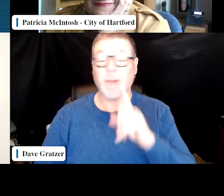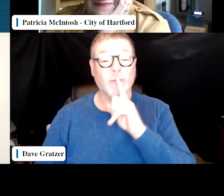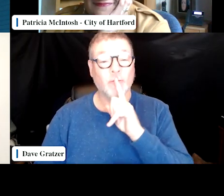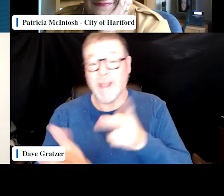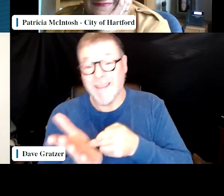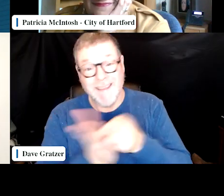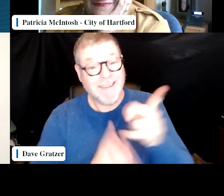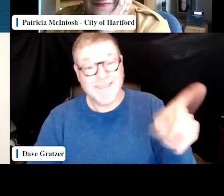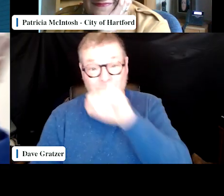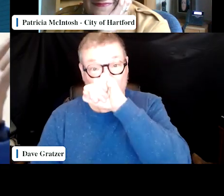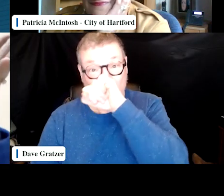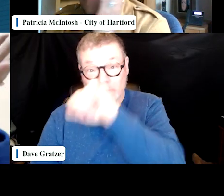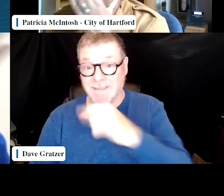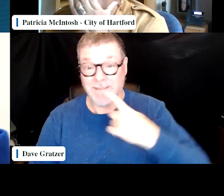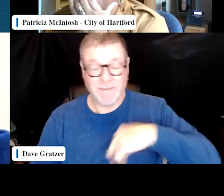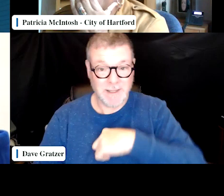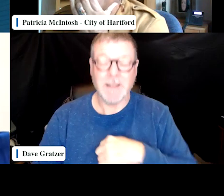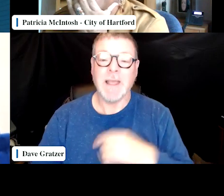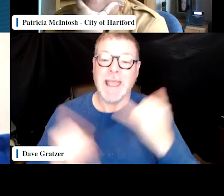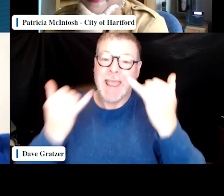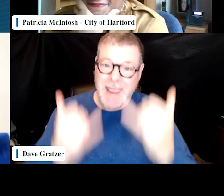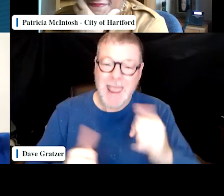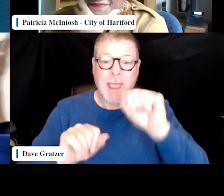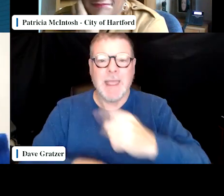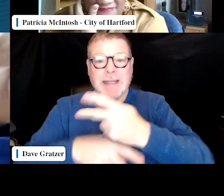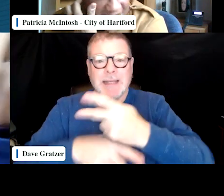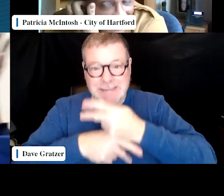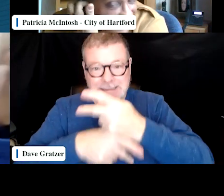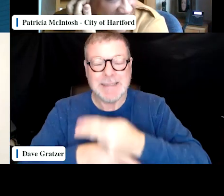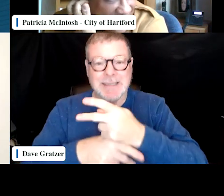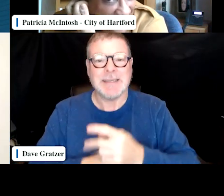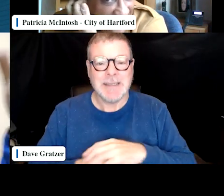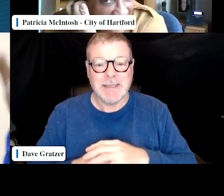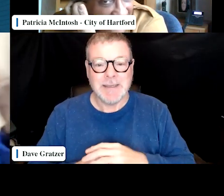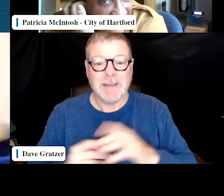because they now can take care of the more right police immediate calls